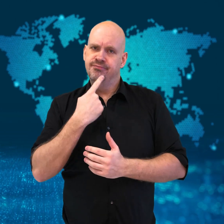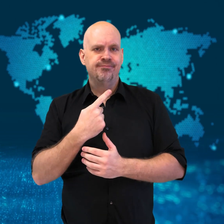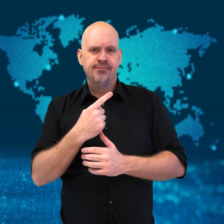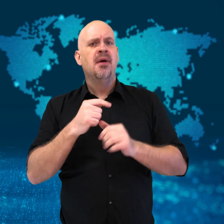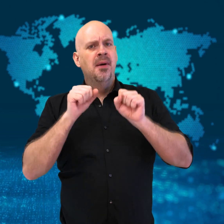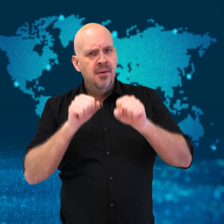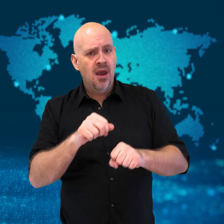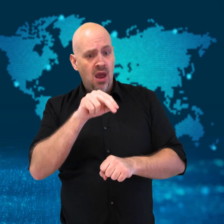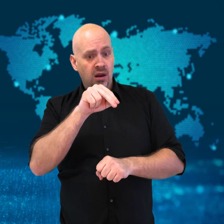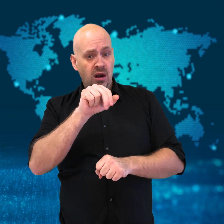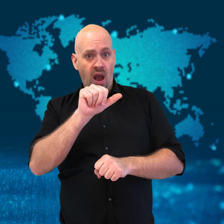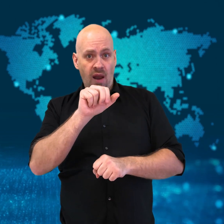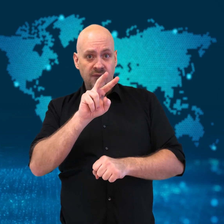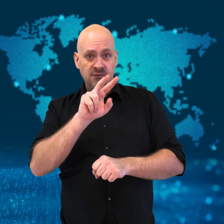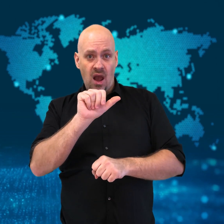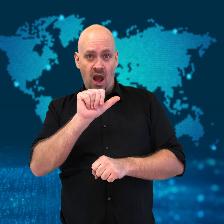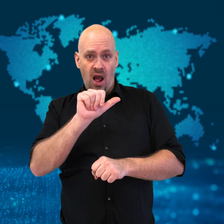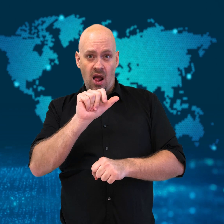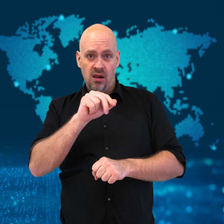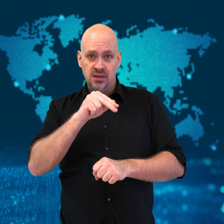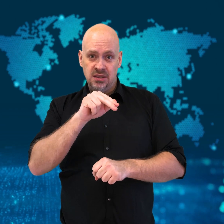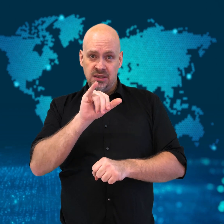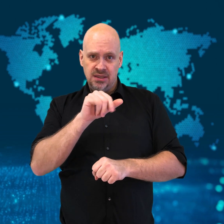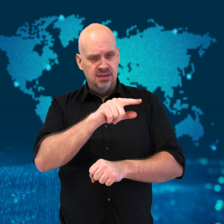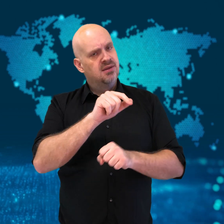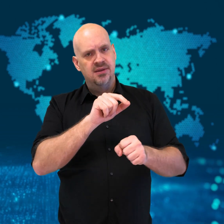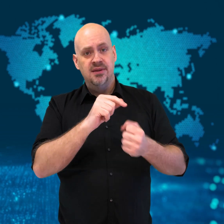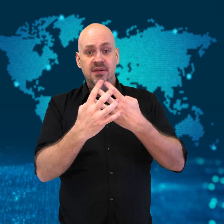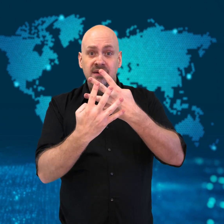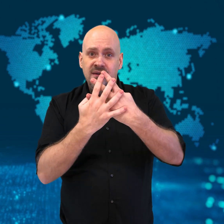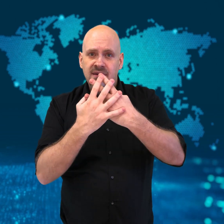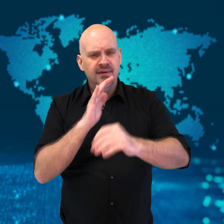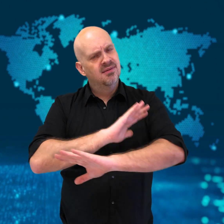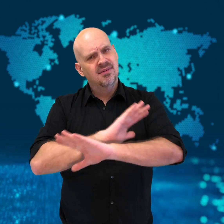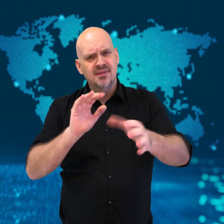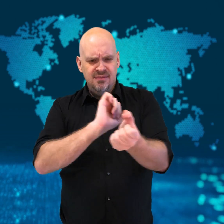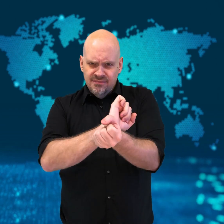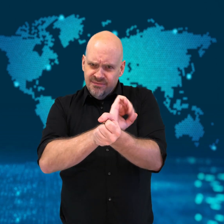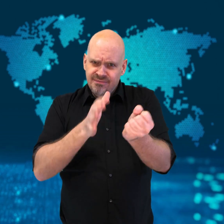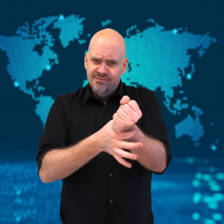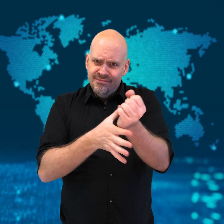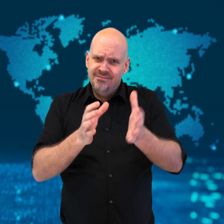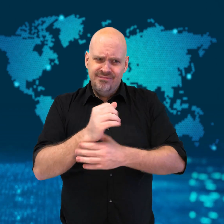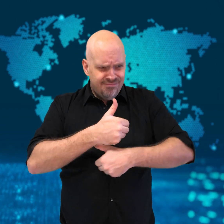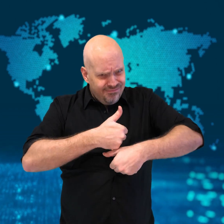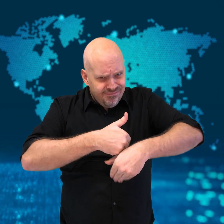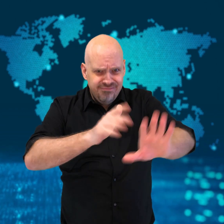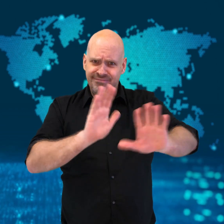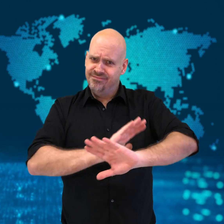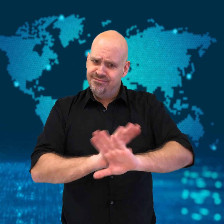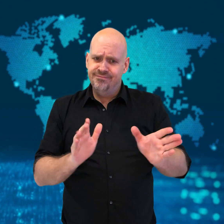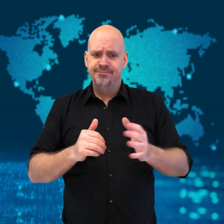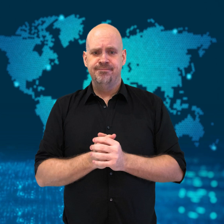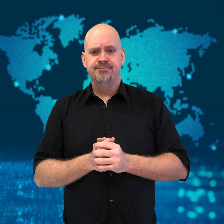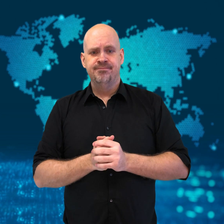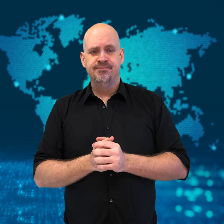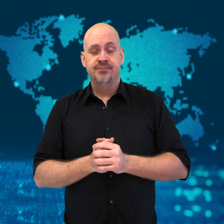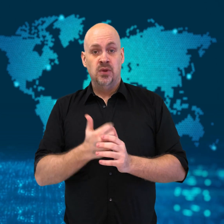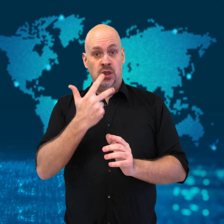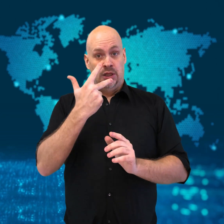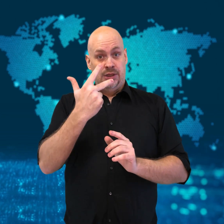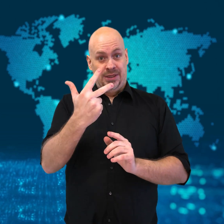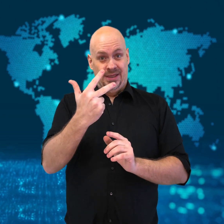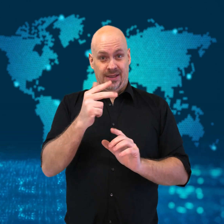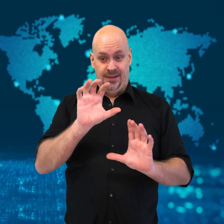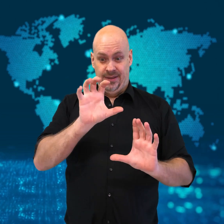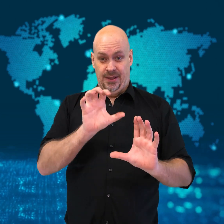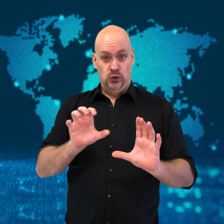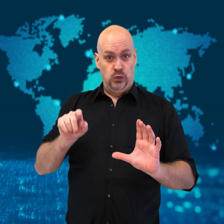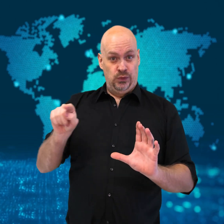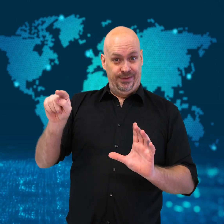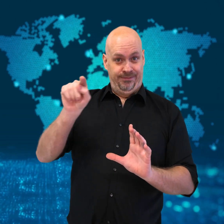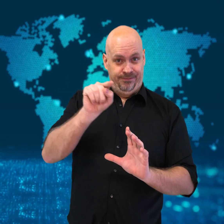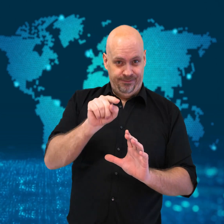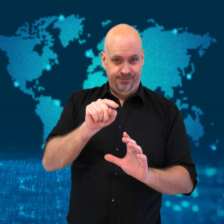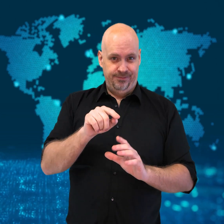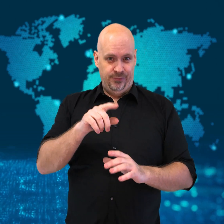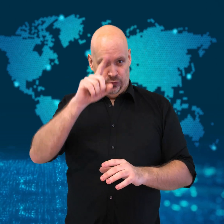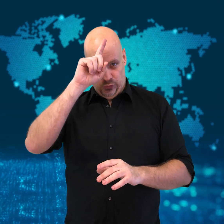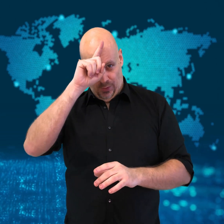the European Union’s (EU) foreign policy chief called for Navalny’s release.